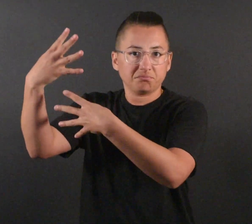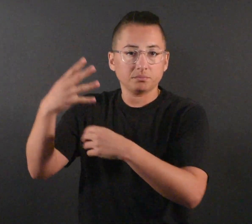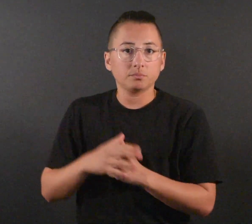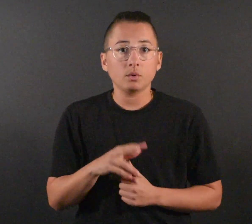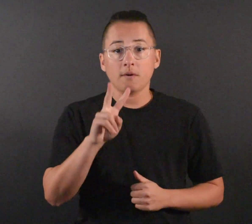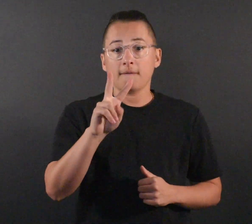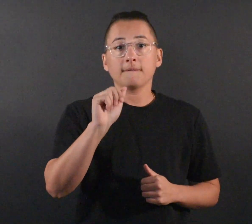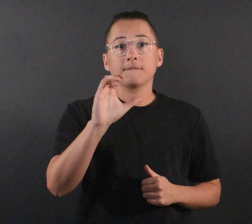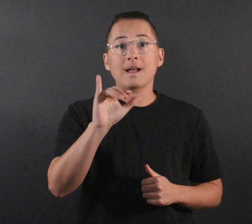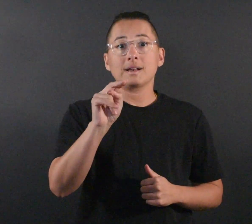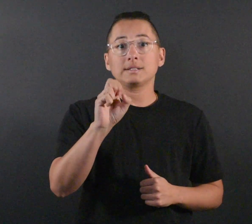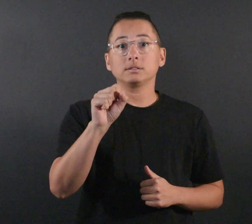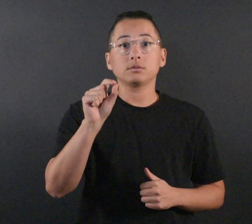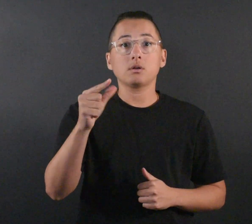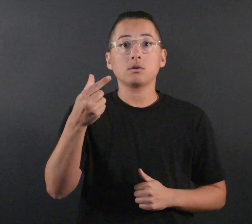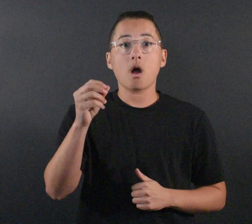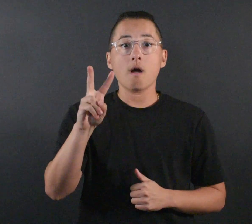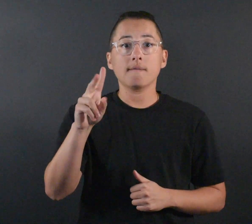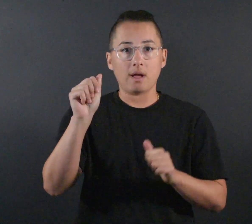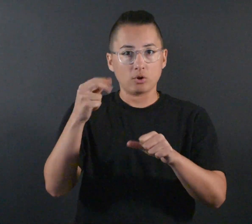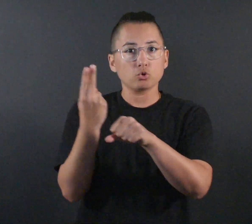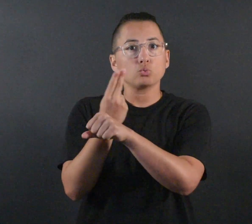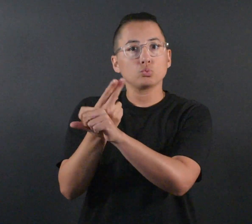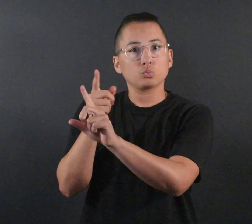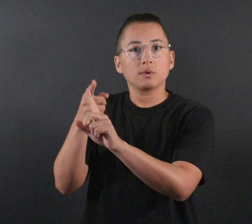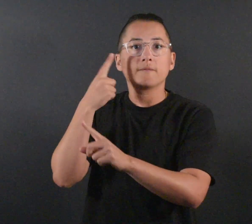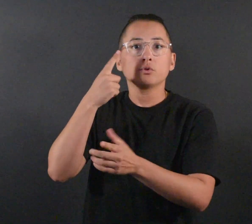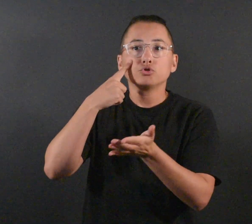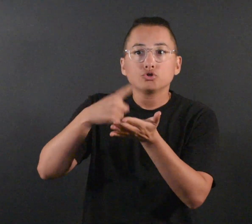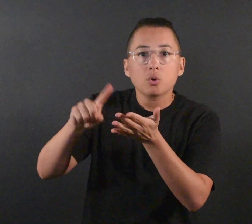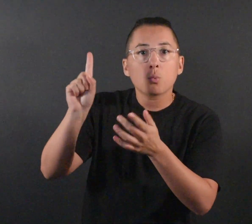Vaccines.gov can also be used to check for appointments and